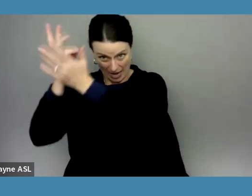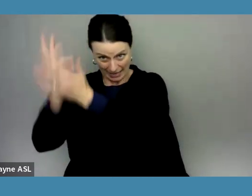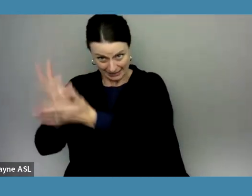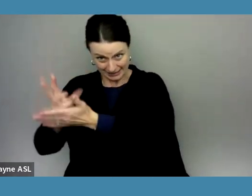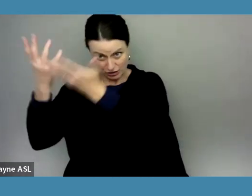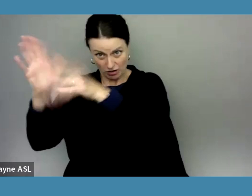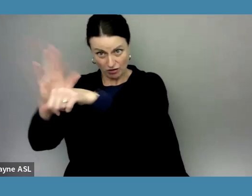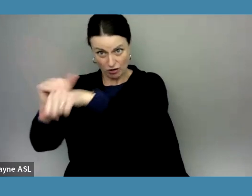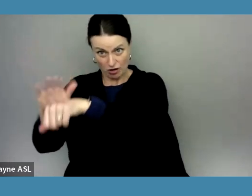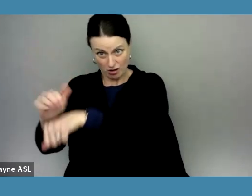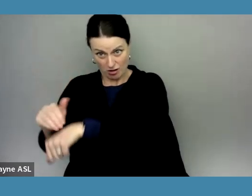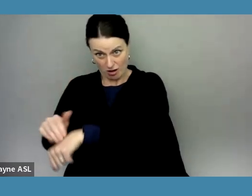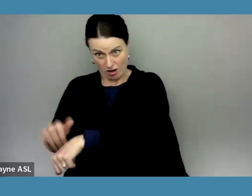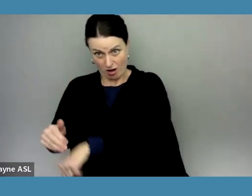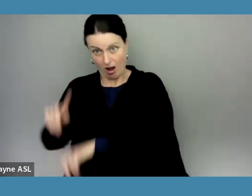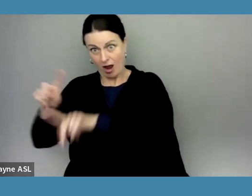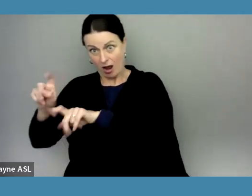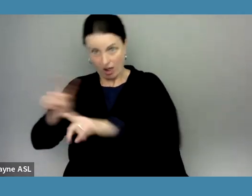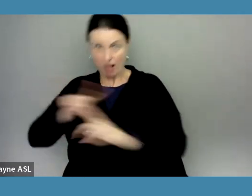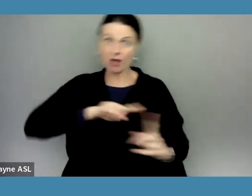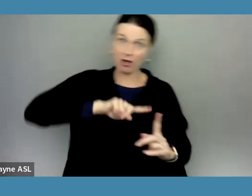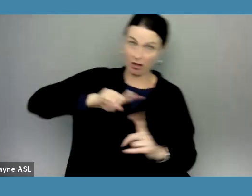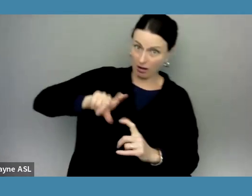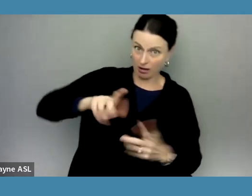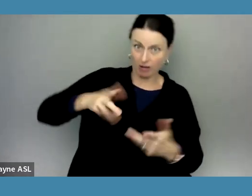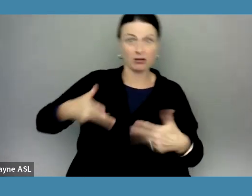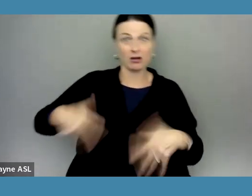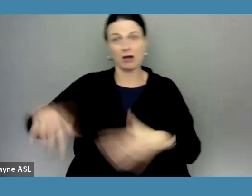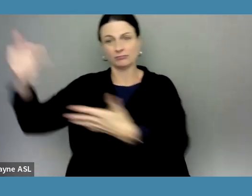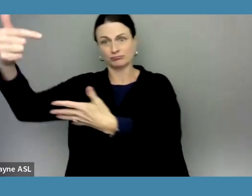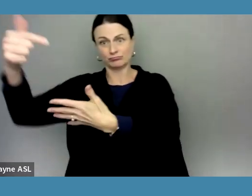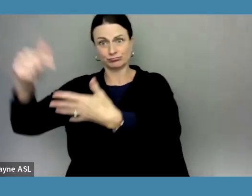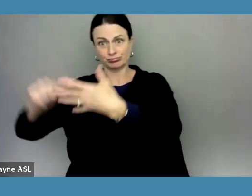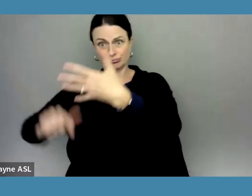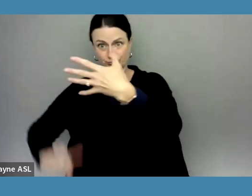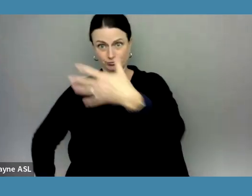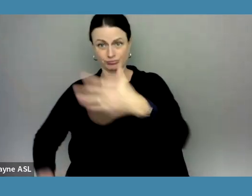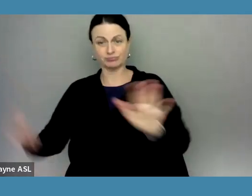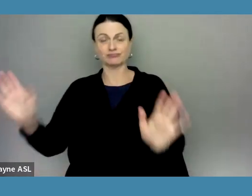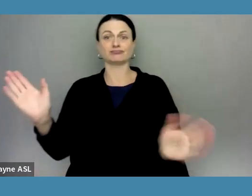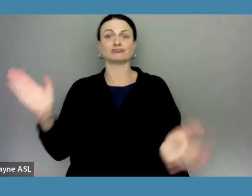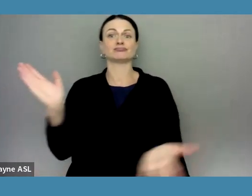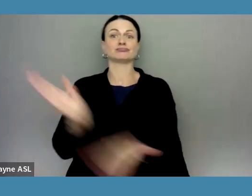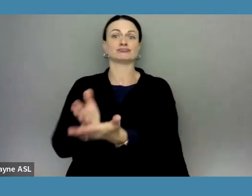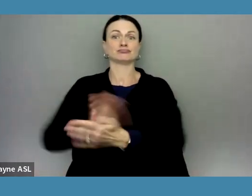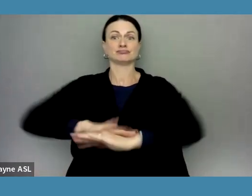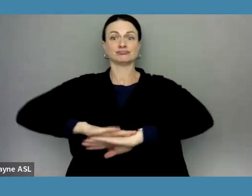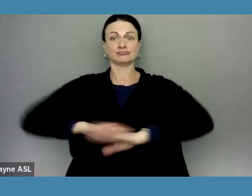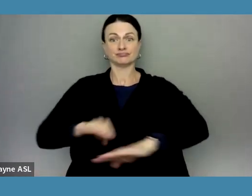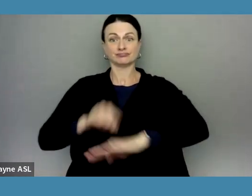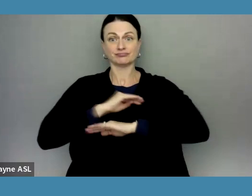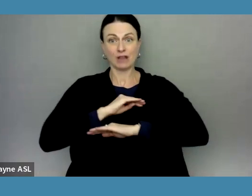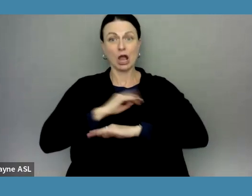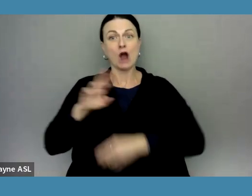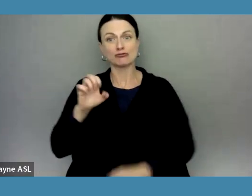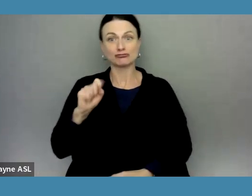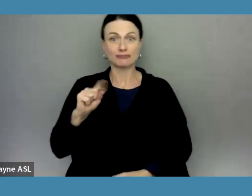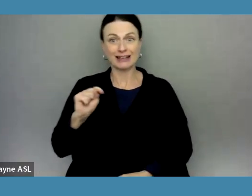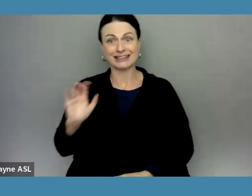and you've had a chance to cross-examine all of their witnesses, they will rest their case in chief and you'll open your case in chief.